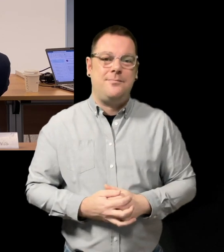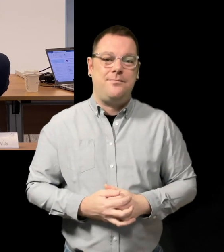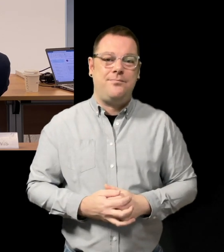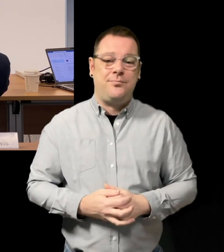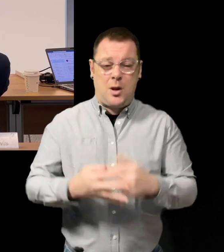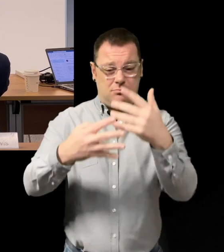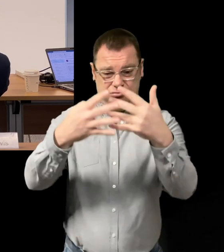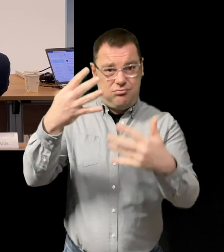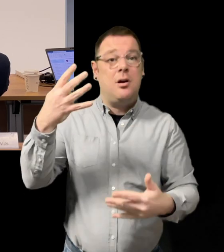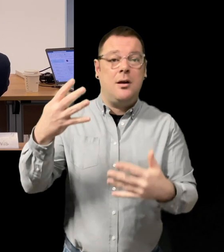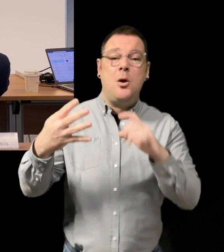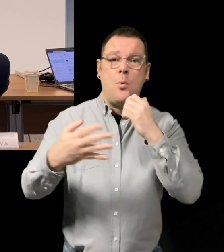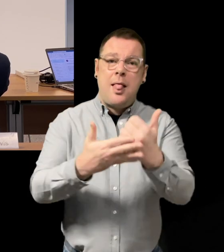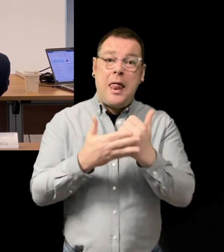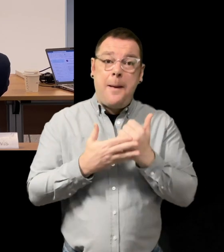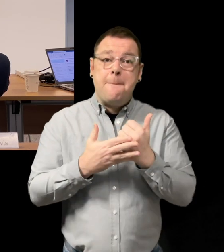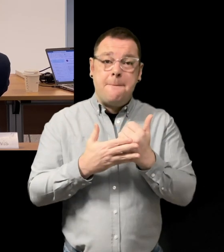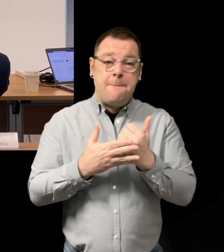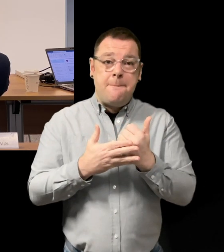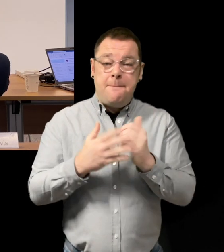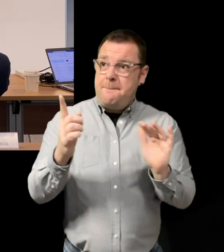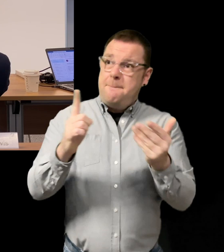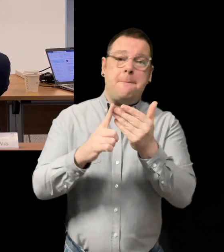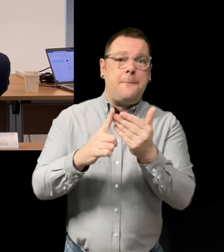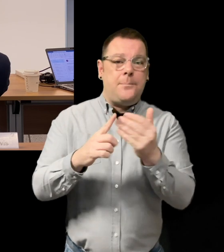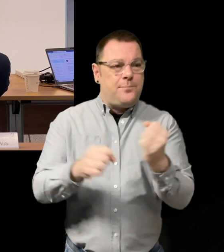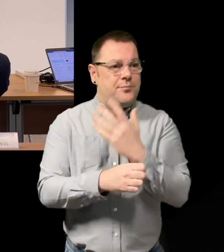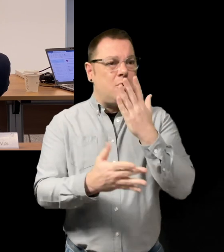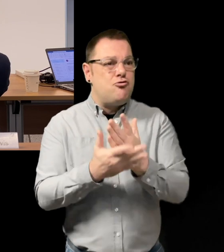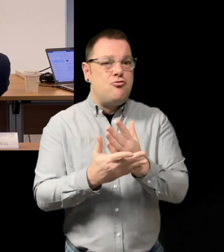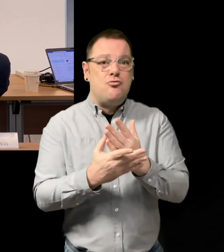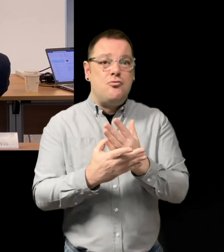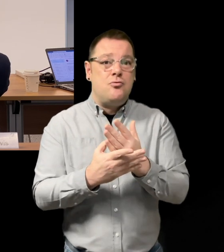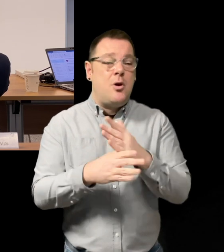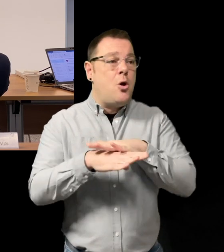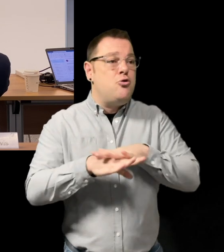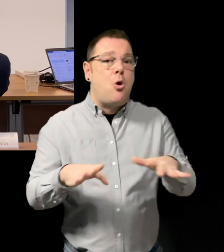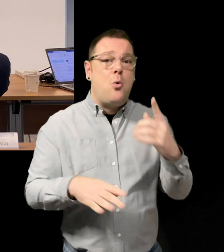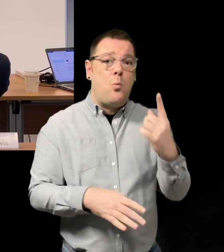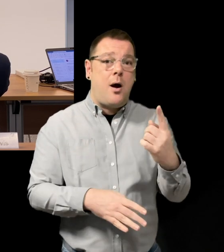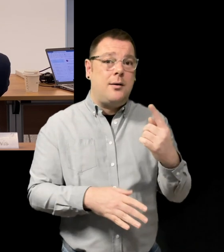All of these things will help us in our mission to ensure that no one in Surrey is left behind.